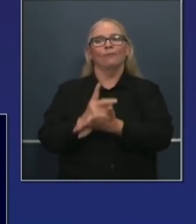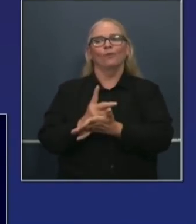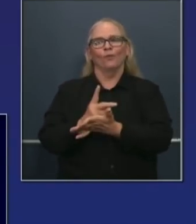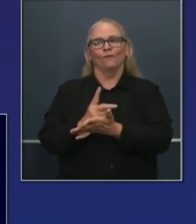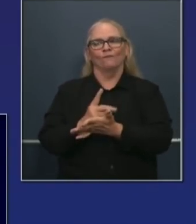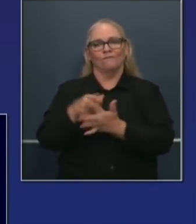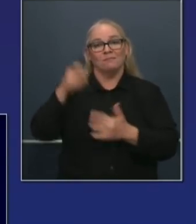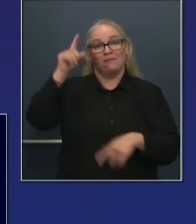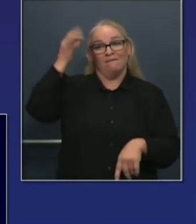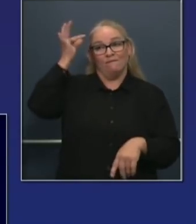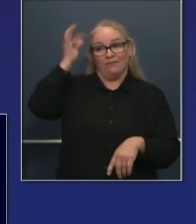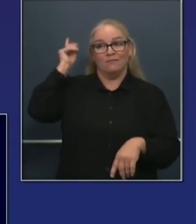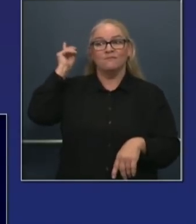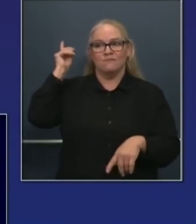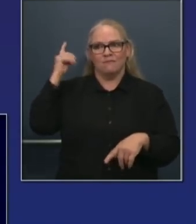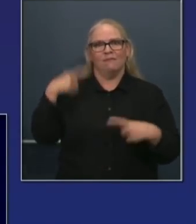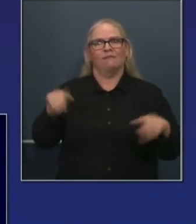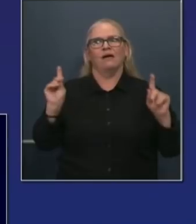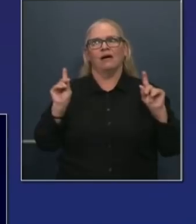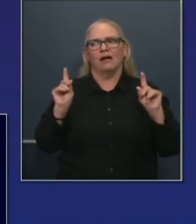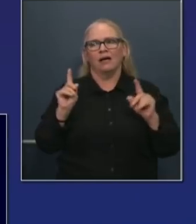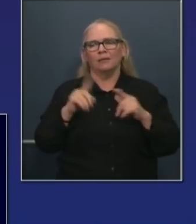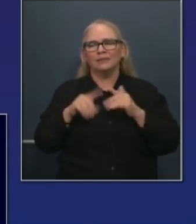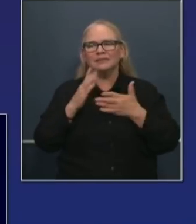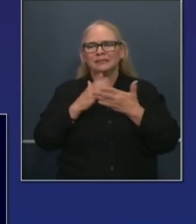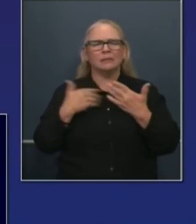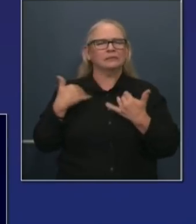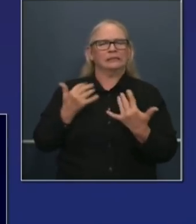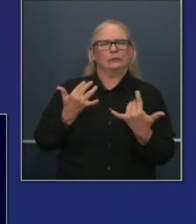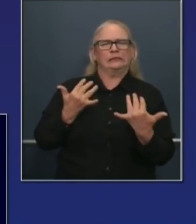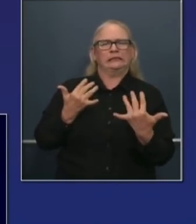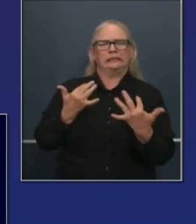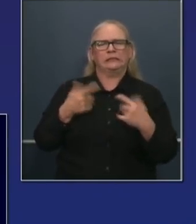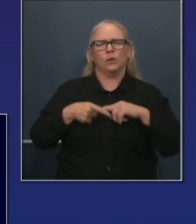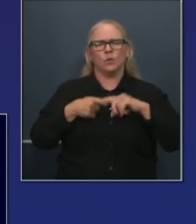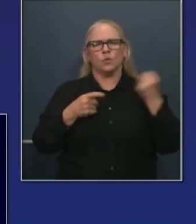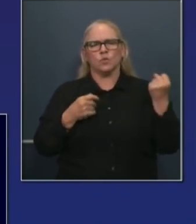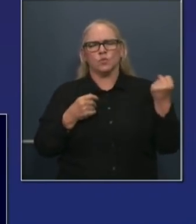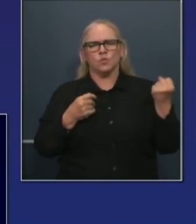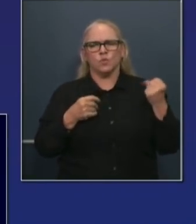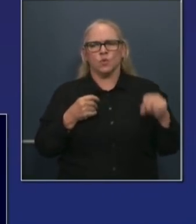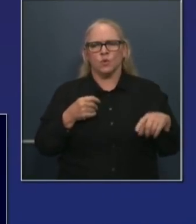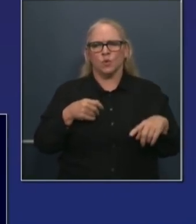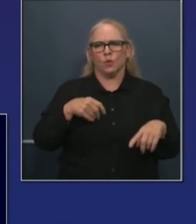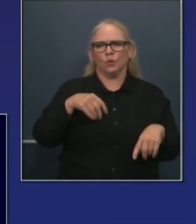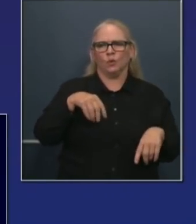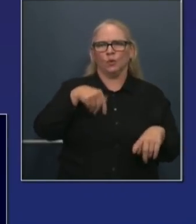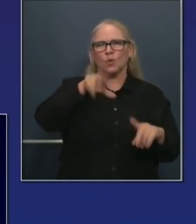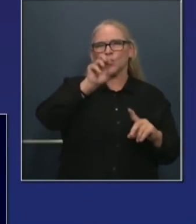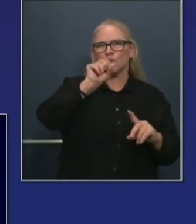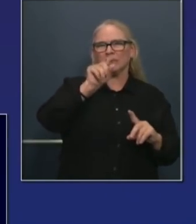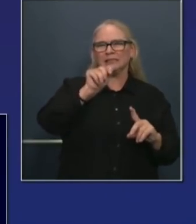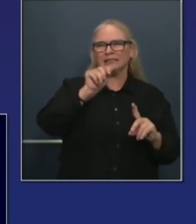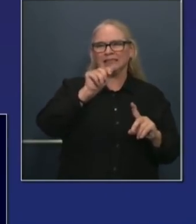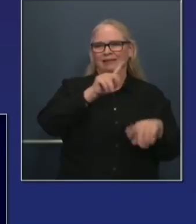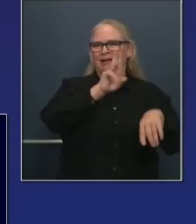SOMETHING WE'VE TALKED ABOUT IN THE PAST AND WE'VE FINALLY GOT APPROVALS FROM THE FEDS SO S,